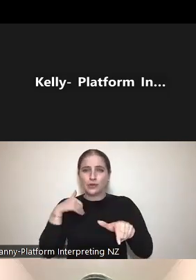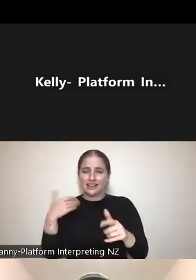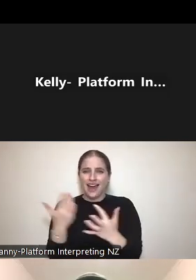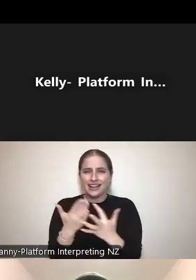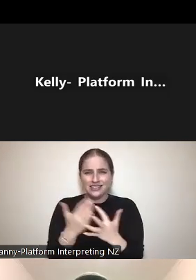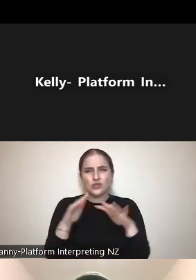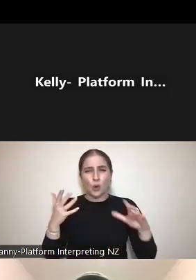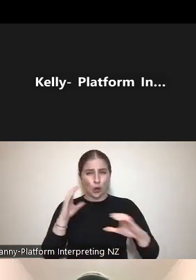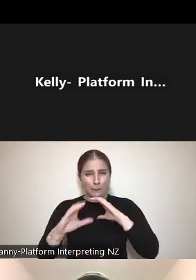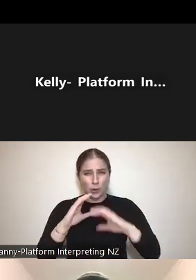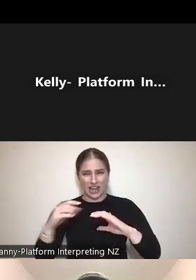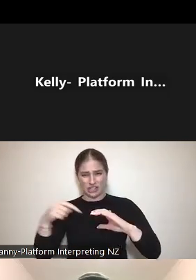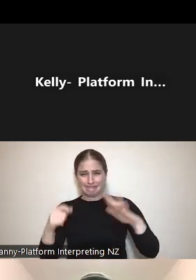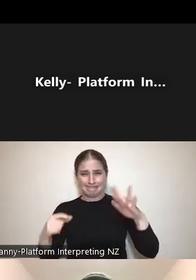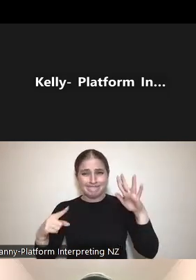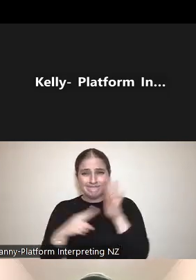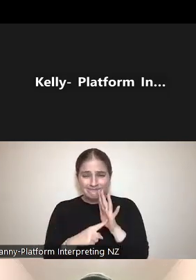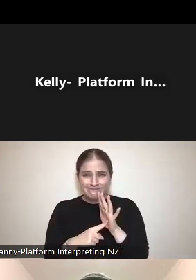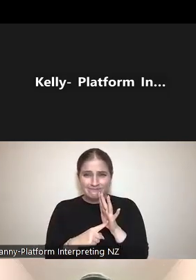Checking in with your team and working out how everyone's doing and how you